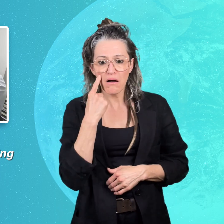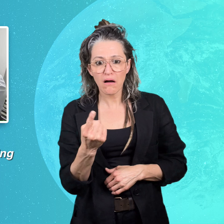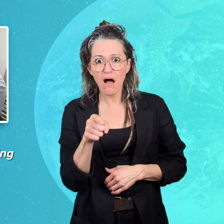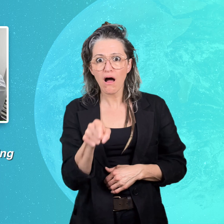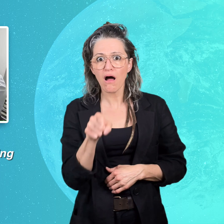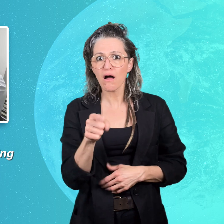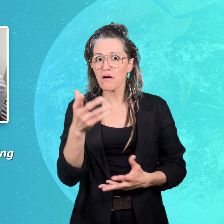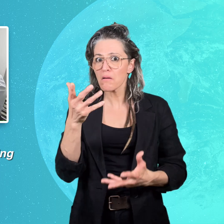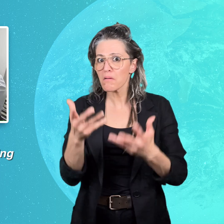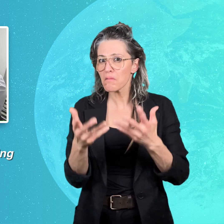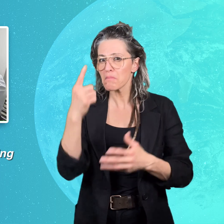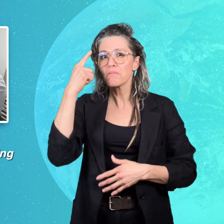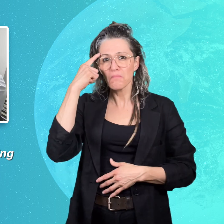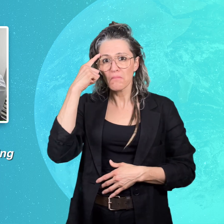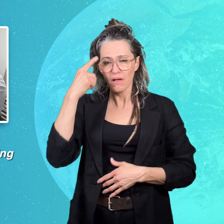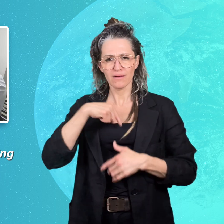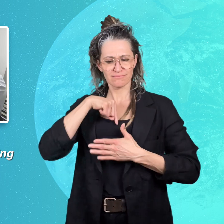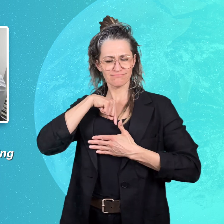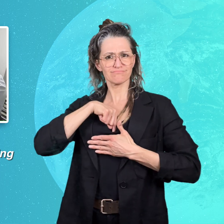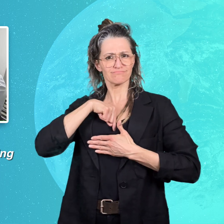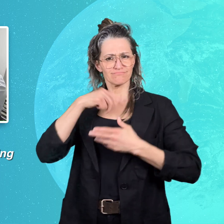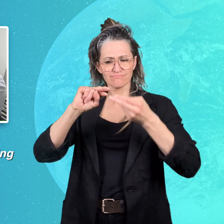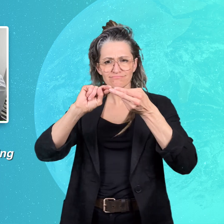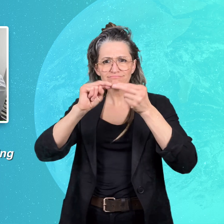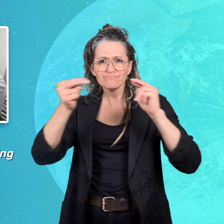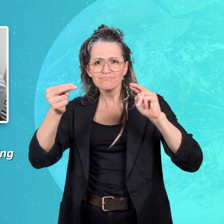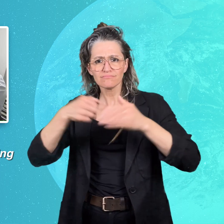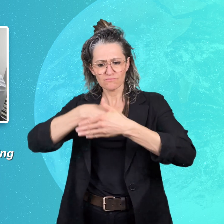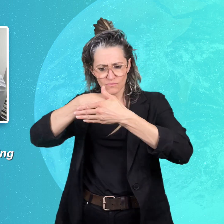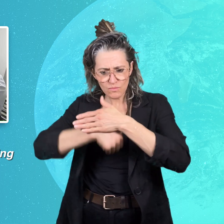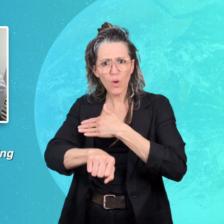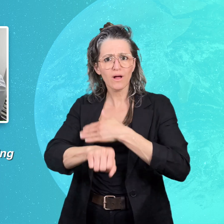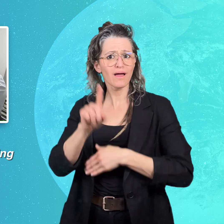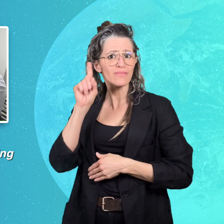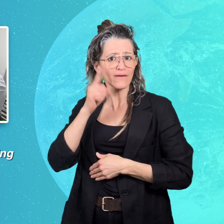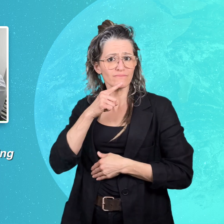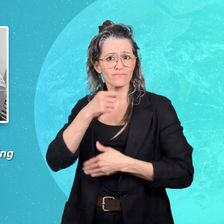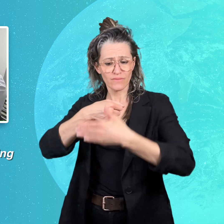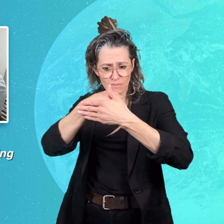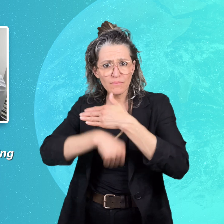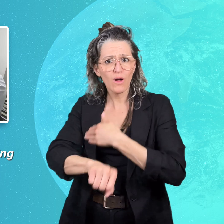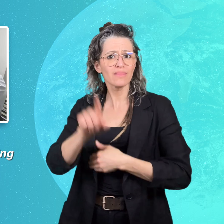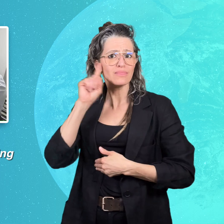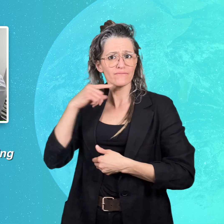to fix genetic deafness in a recent breakthrough.